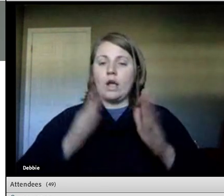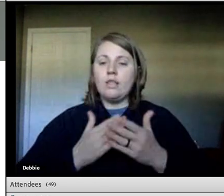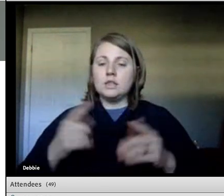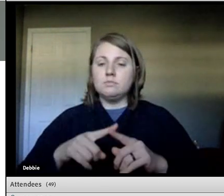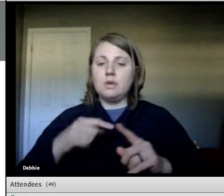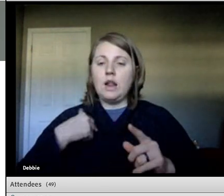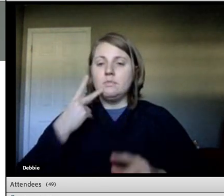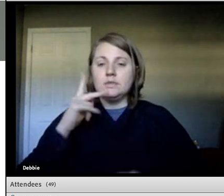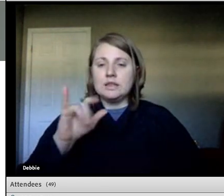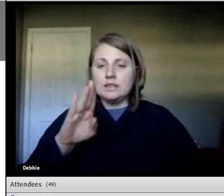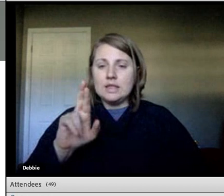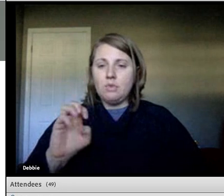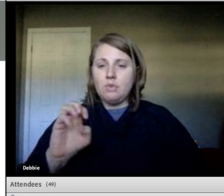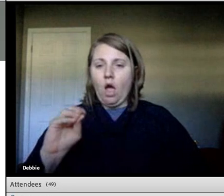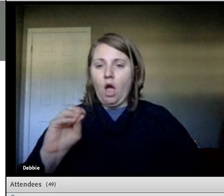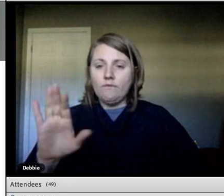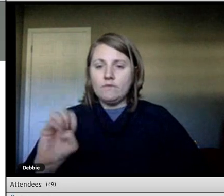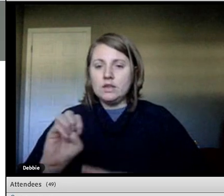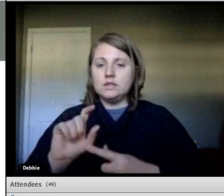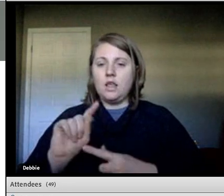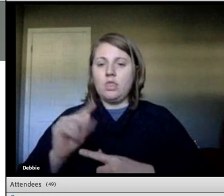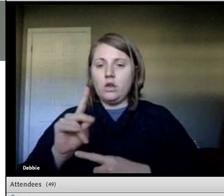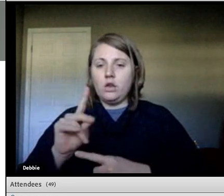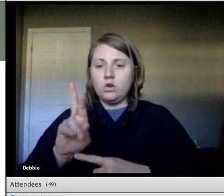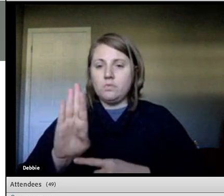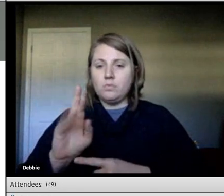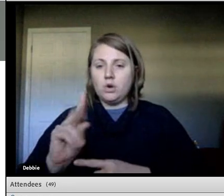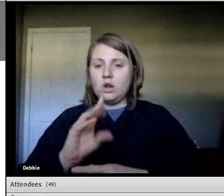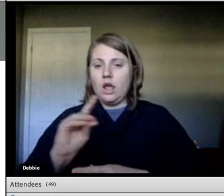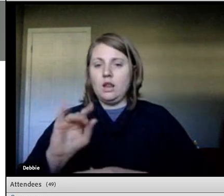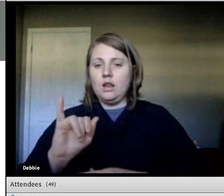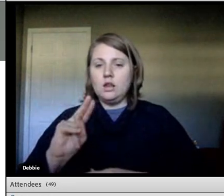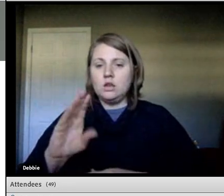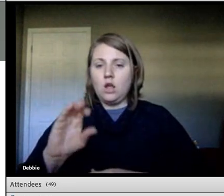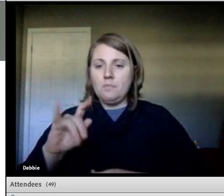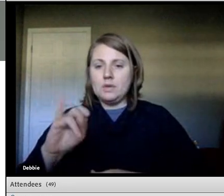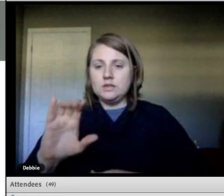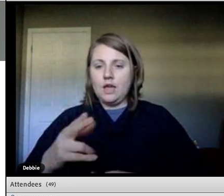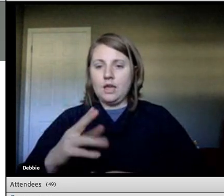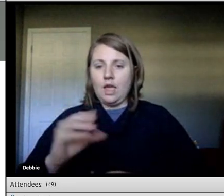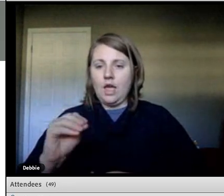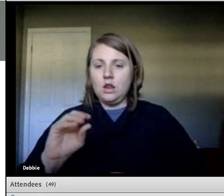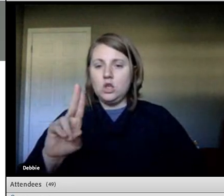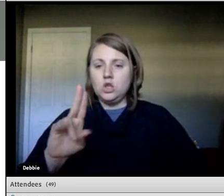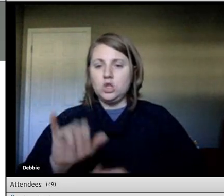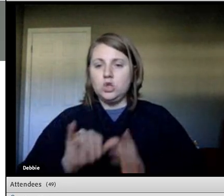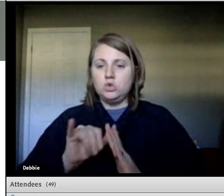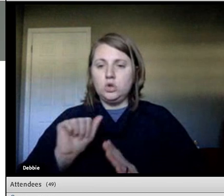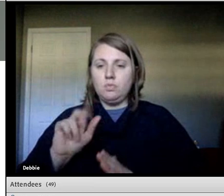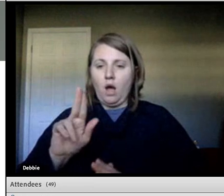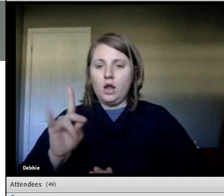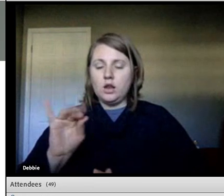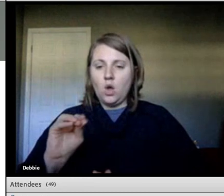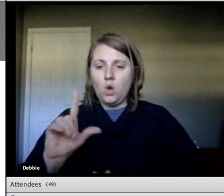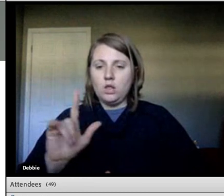and YouTube Audio Library as additional resources that we're going to want to look at on our own afterwards.